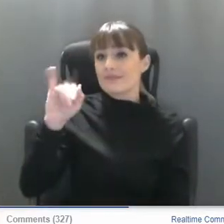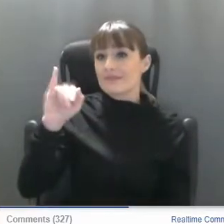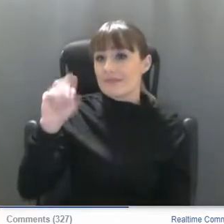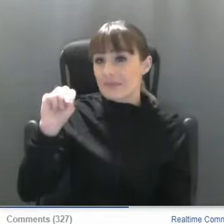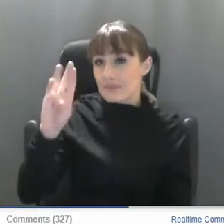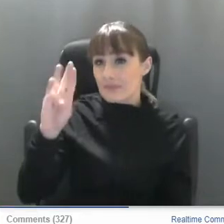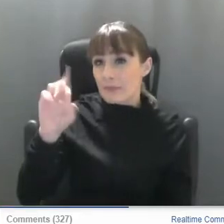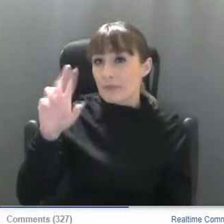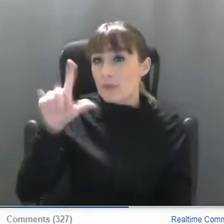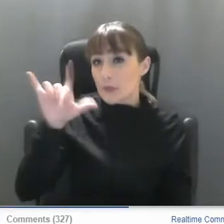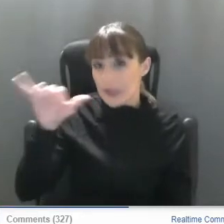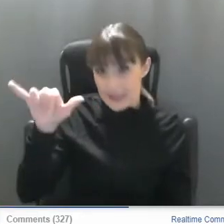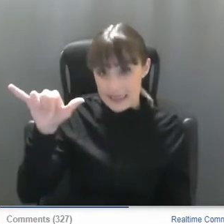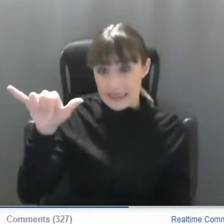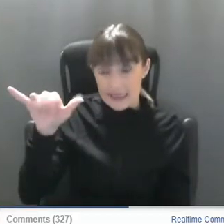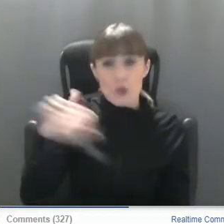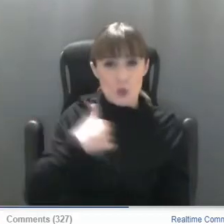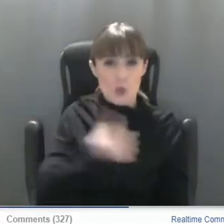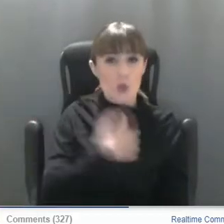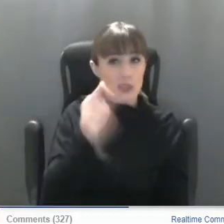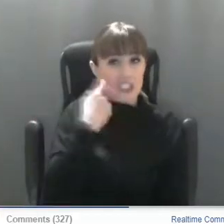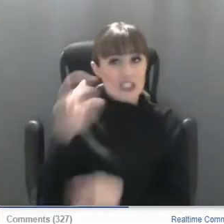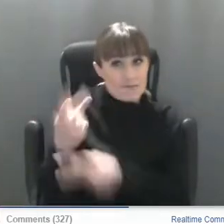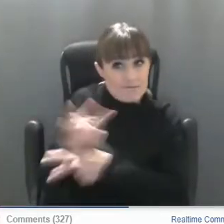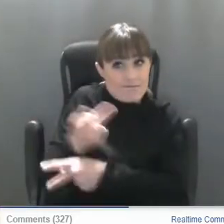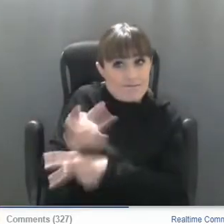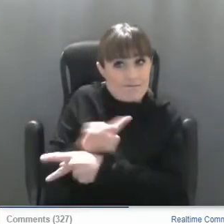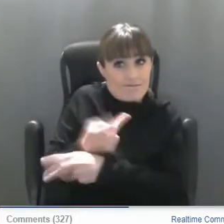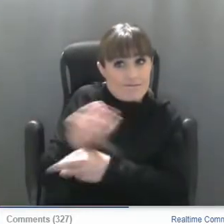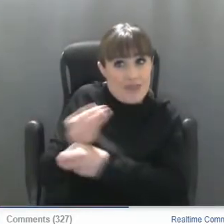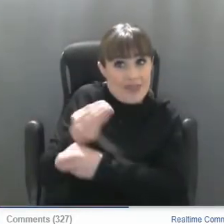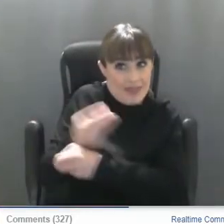there's more disinfecting going on, that's going on throughout the day.